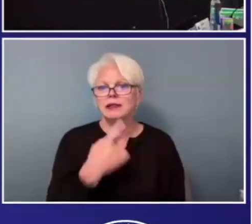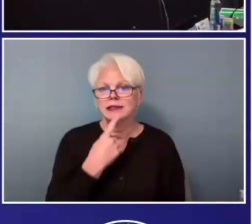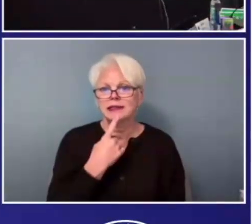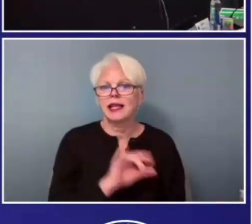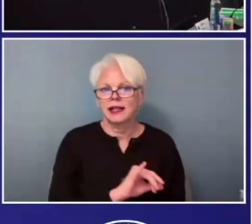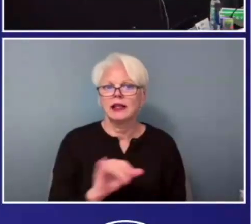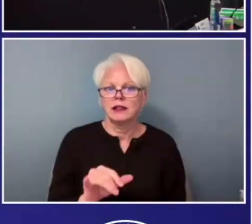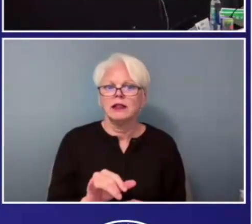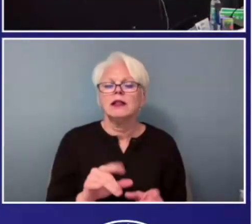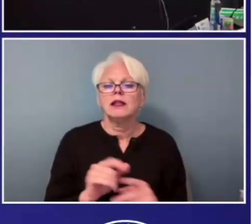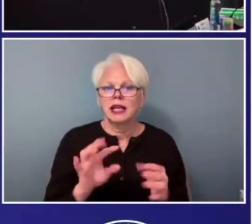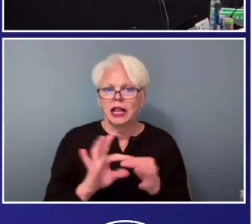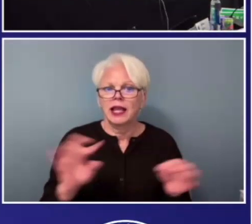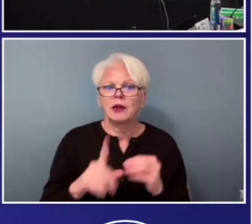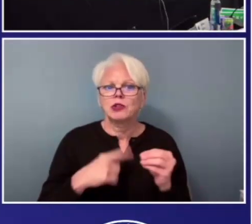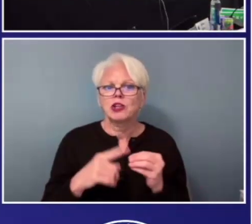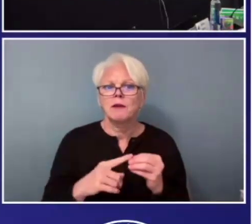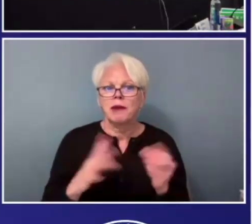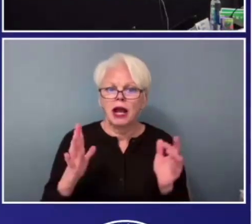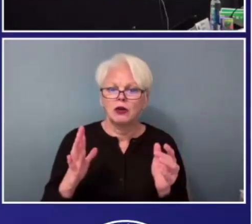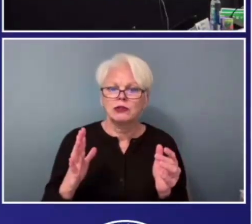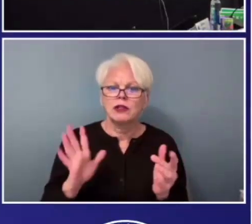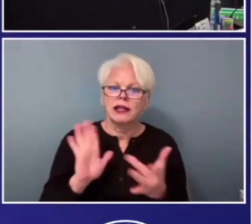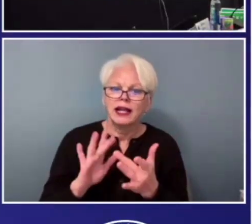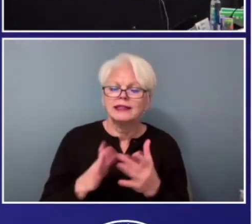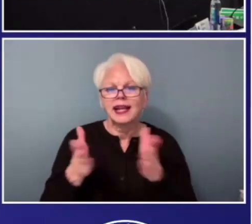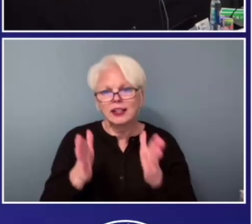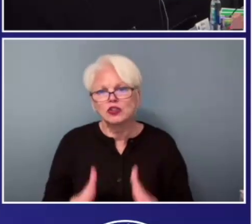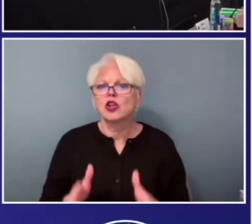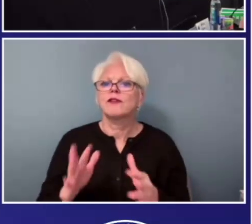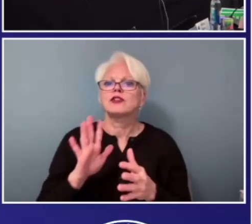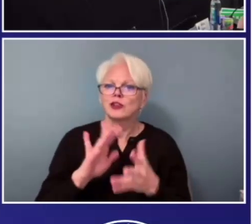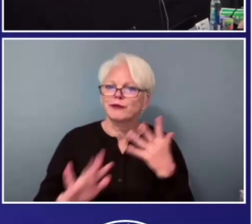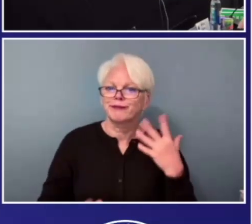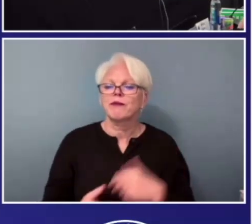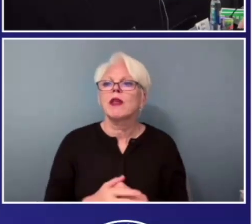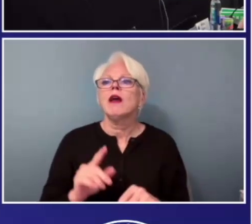the language about contacting servicers and whatnot, but the specific part was designed